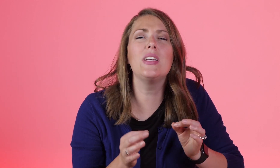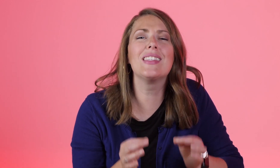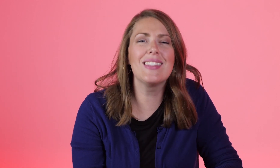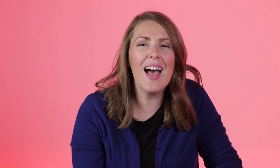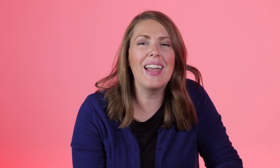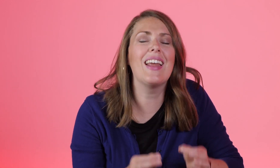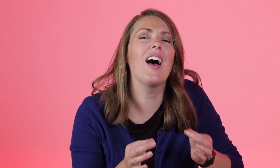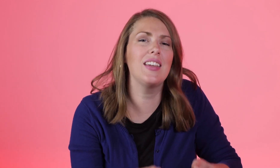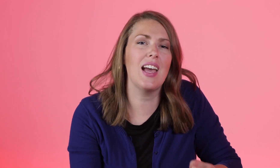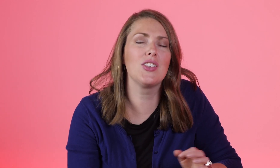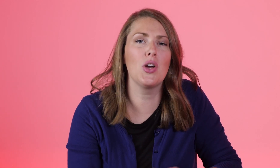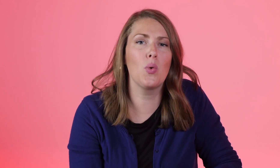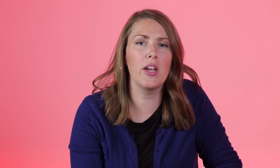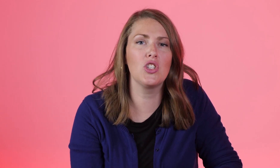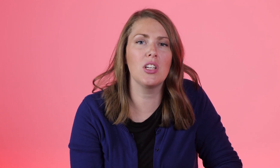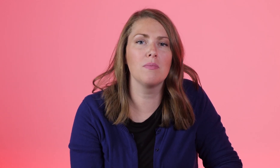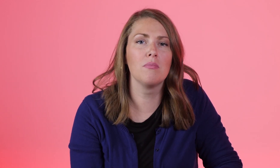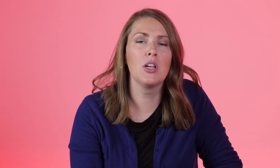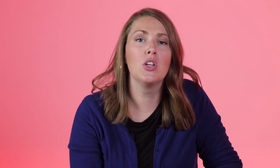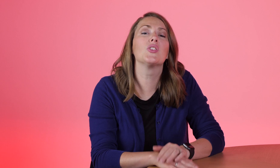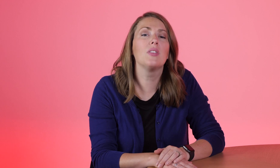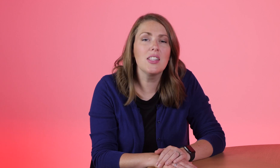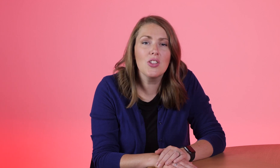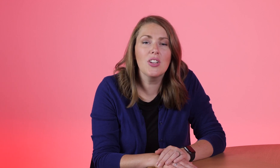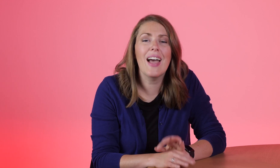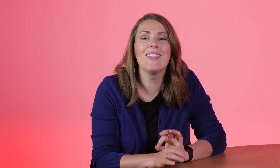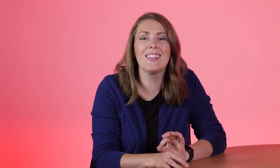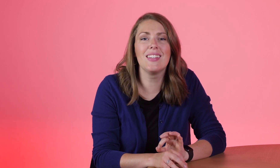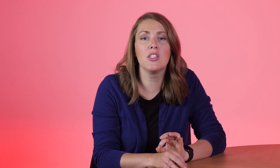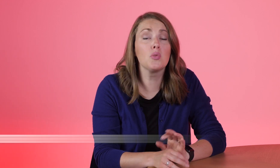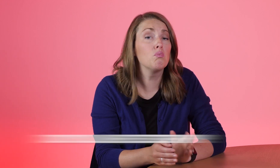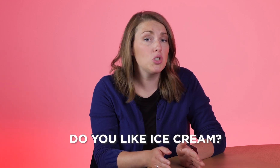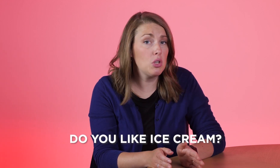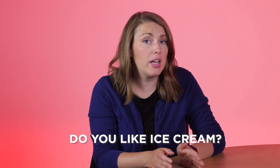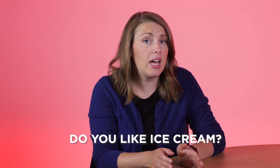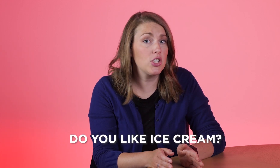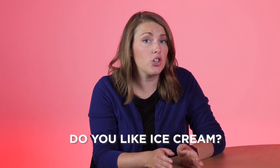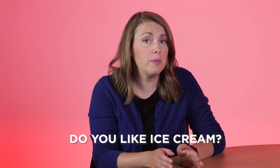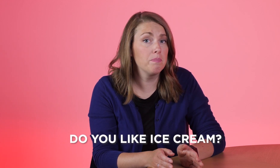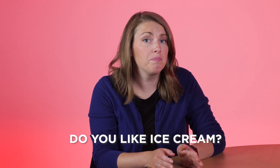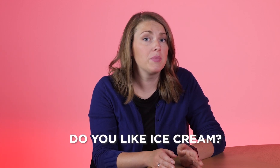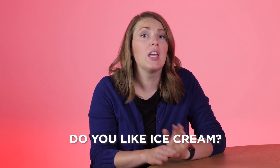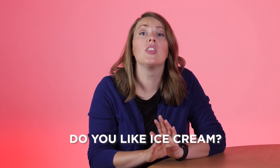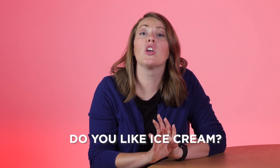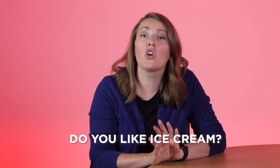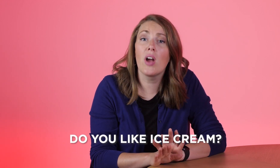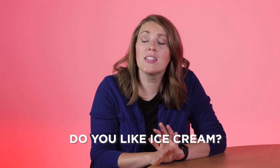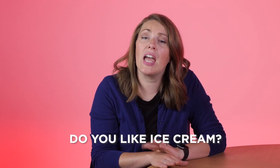we sign a yes no question so let's look at the sentence do you like ice cream the correct